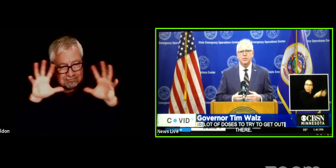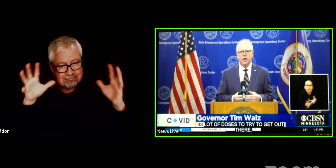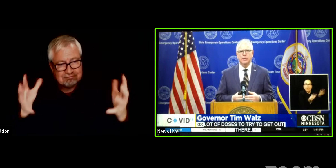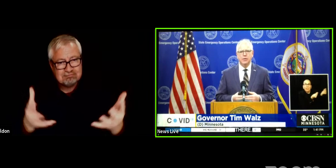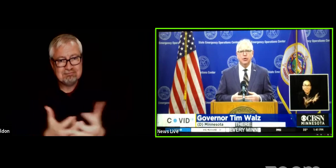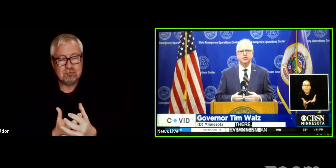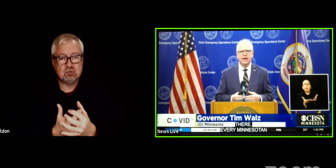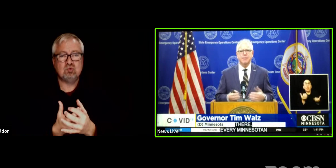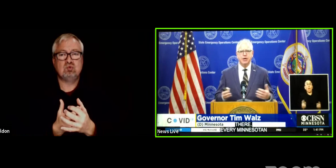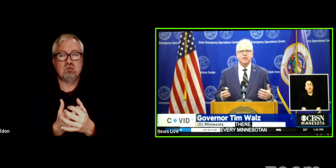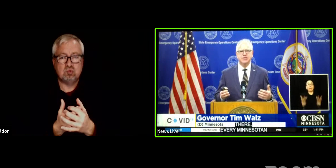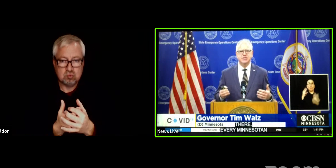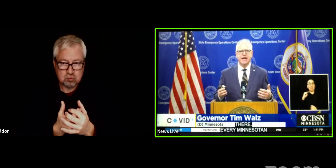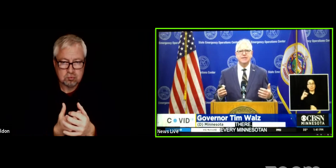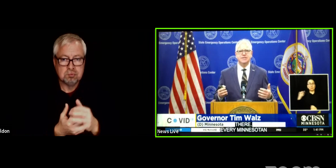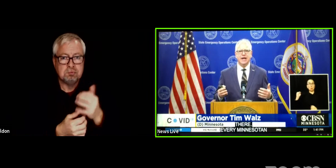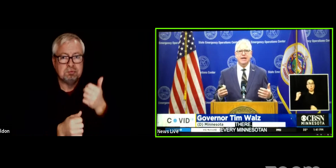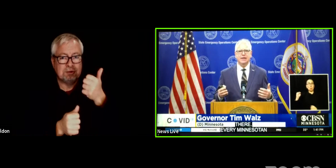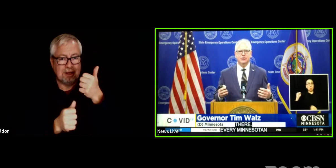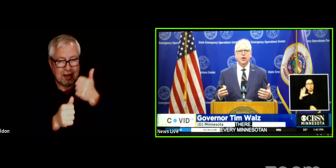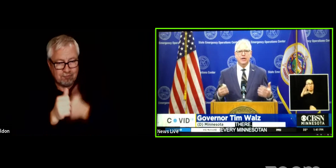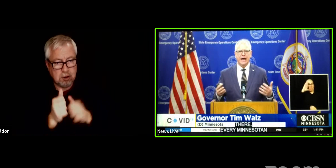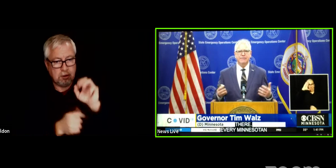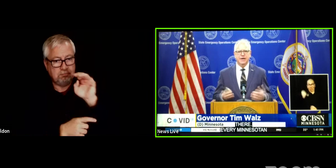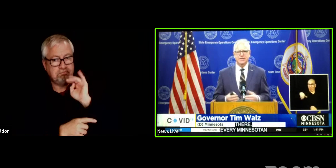2021 LOOKS LIKE IT BRINGS US THE ENDS STATE TO A LOT OF THIS.